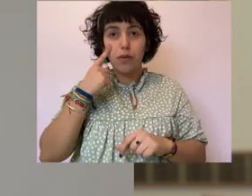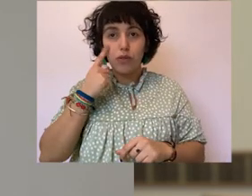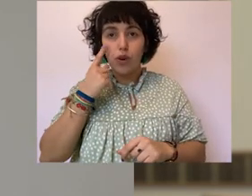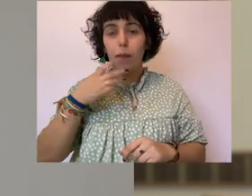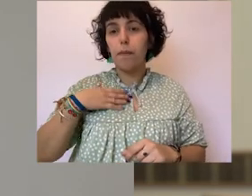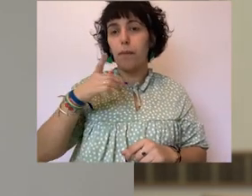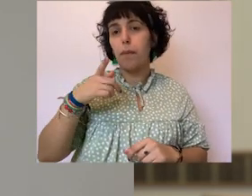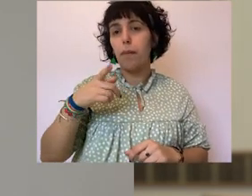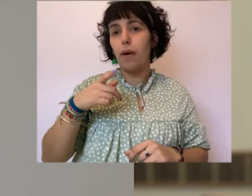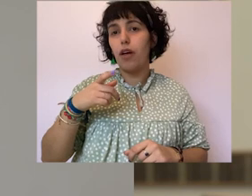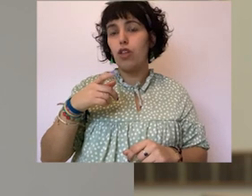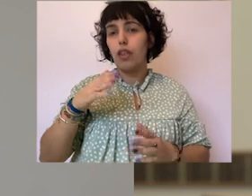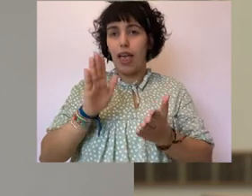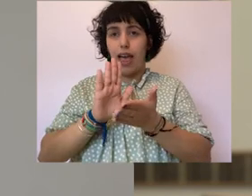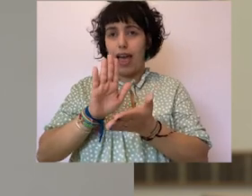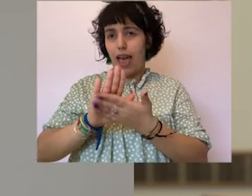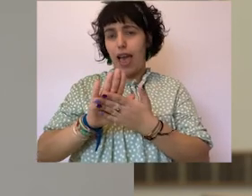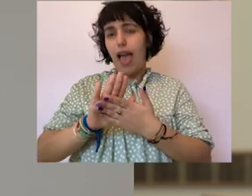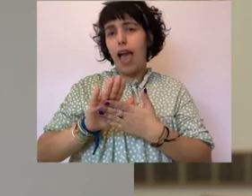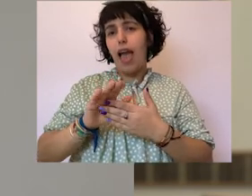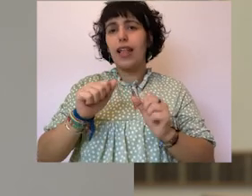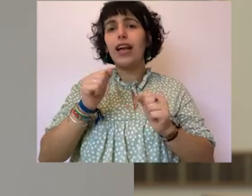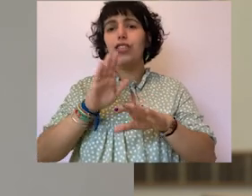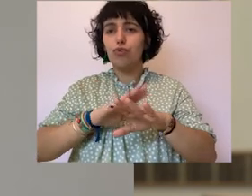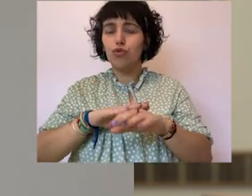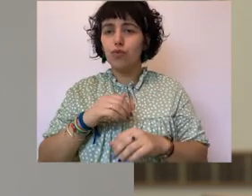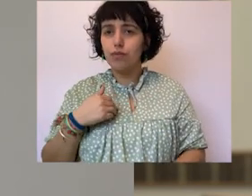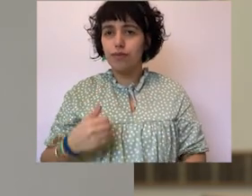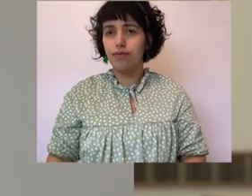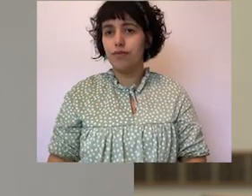Yes, if you are looking at my ass, you will see this finger.